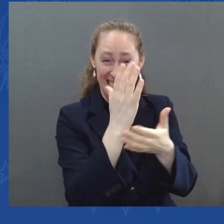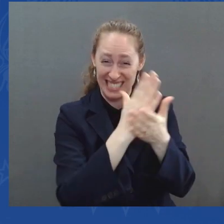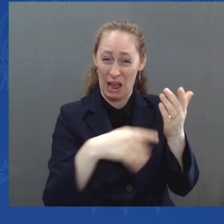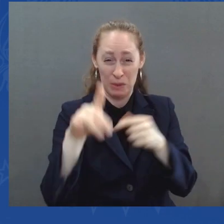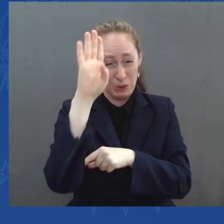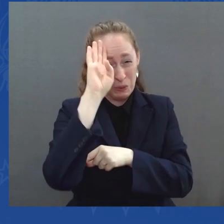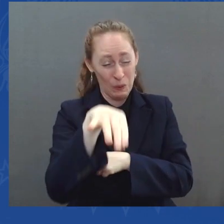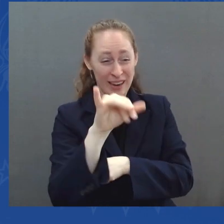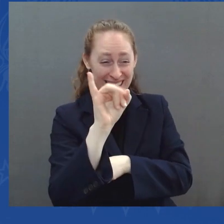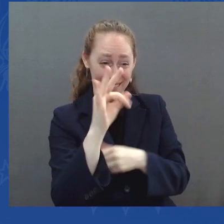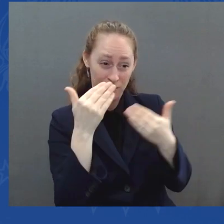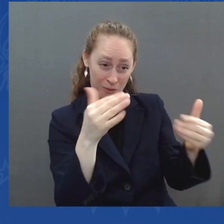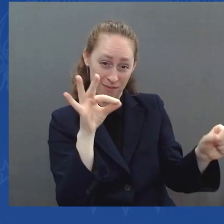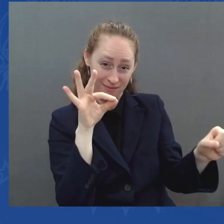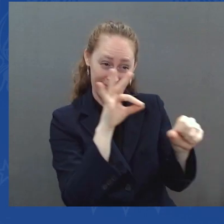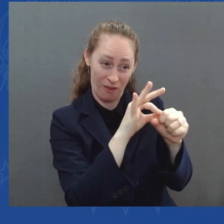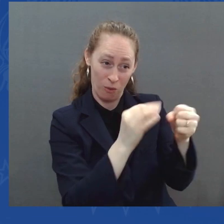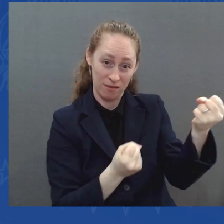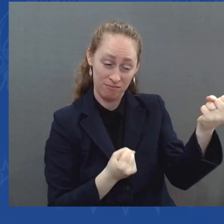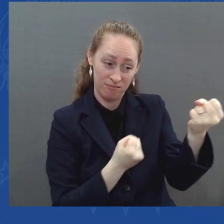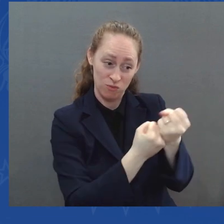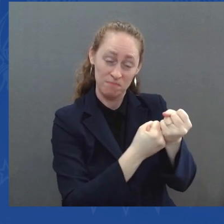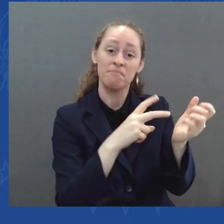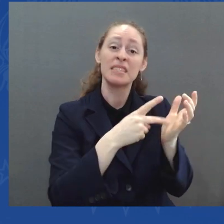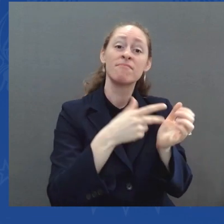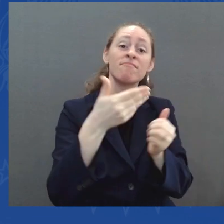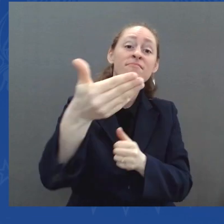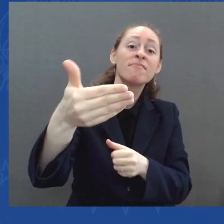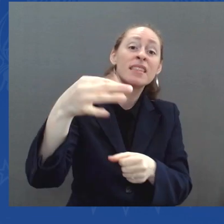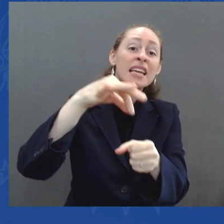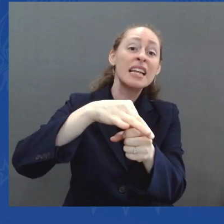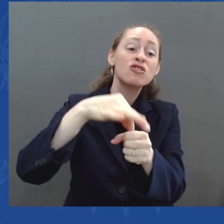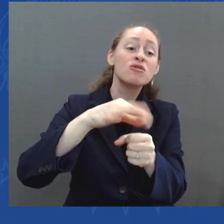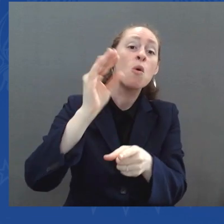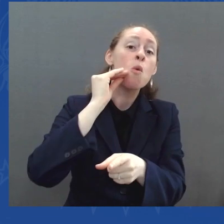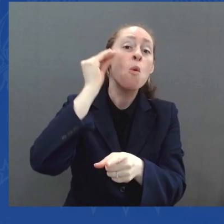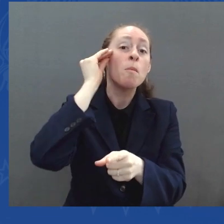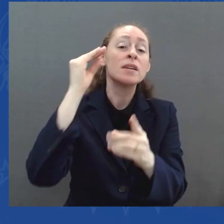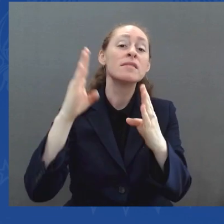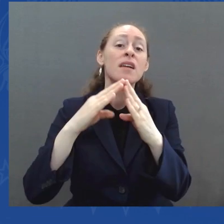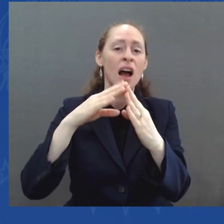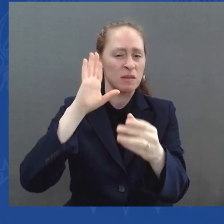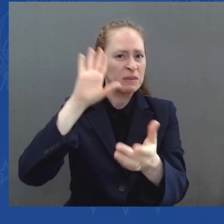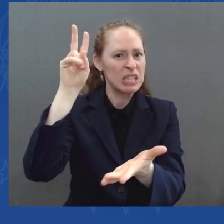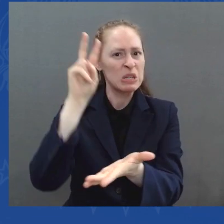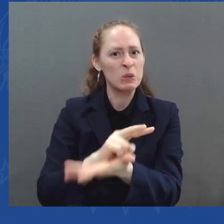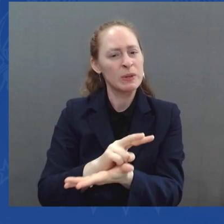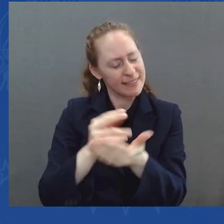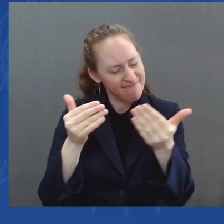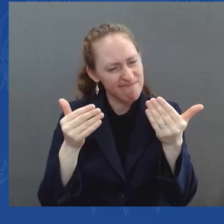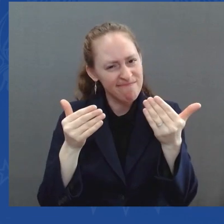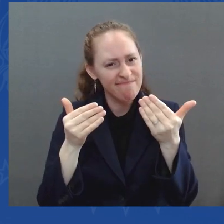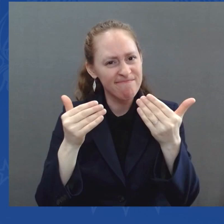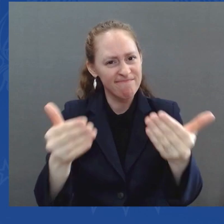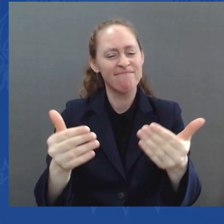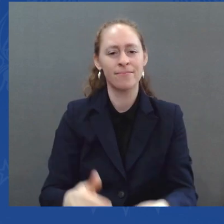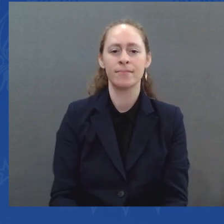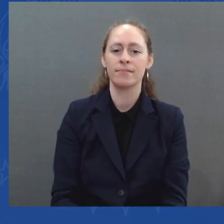because of the incredible leadership of Nancy and Harry, we got the ACA across the finish line together.